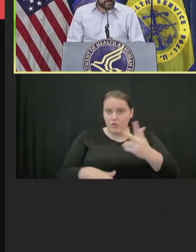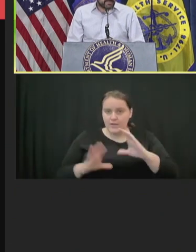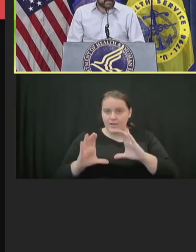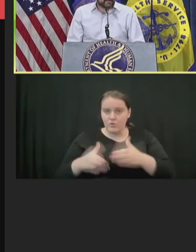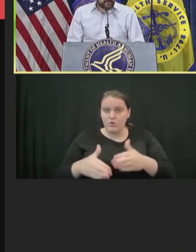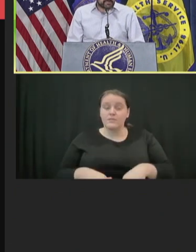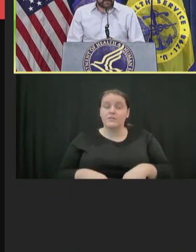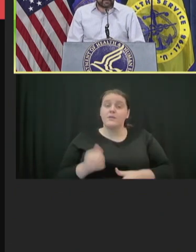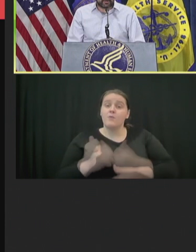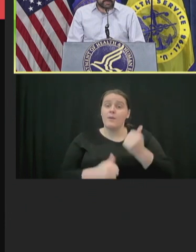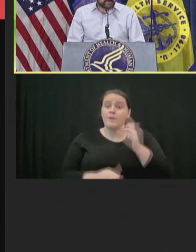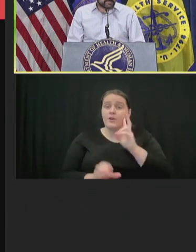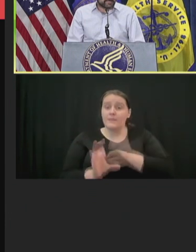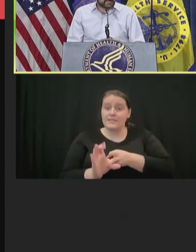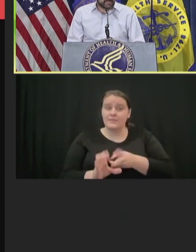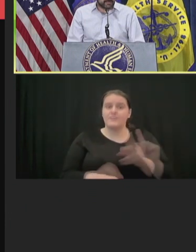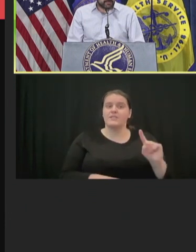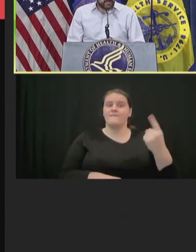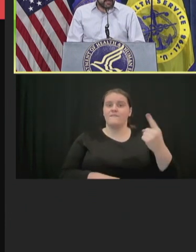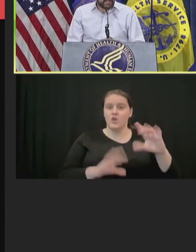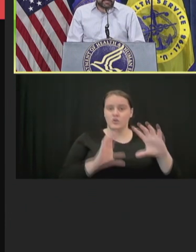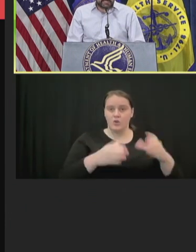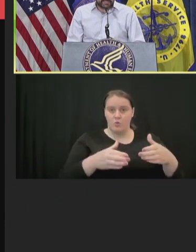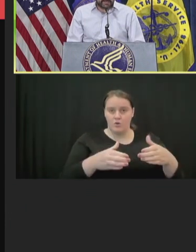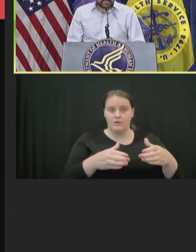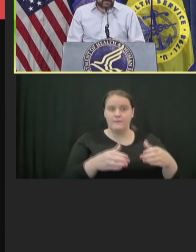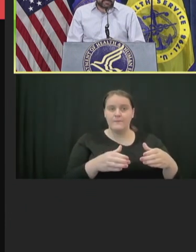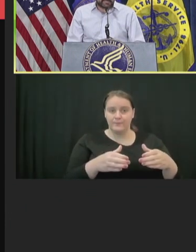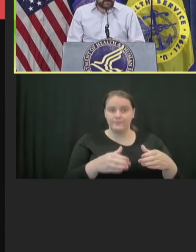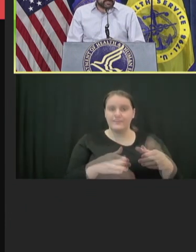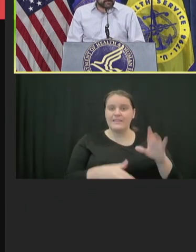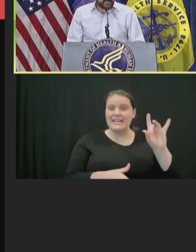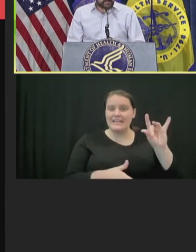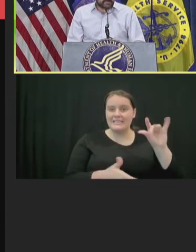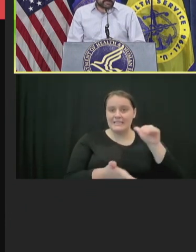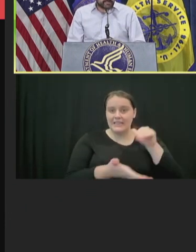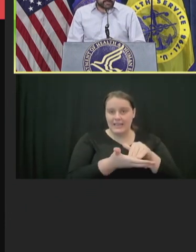in the first cohort that's listed there. 18,000 participants will enter this study